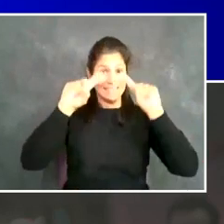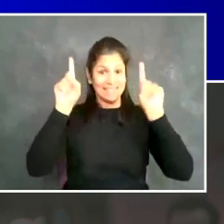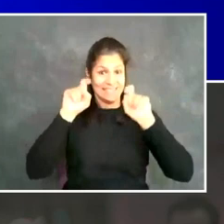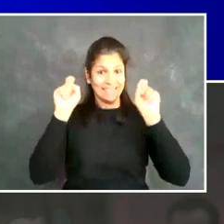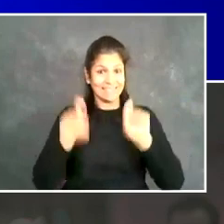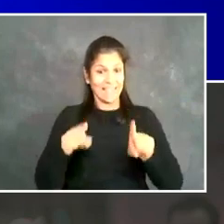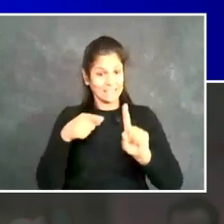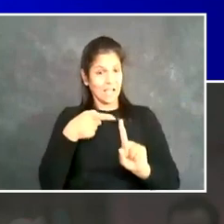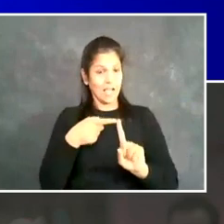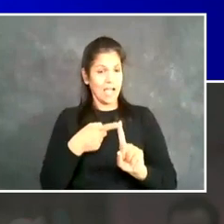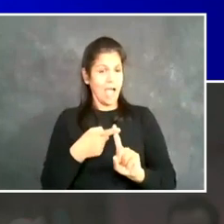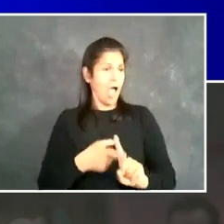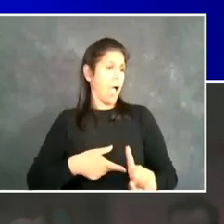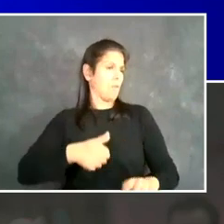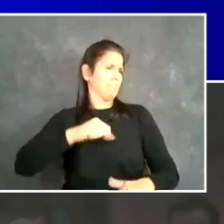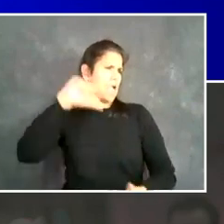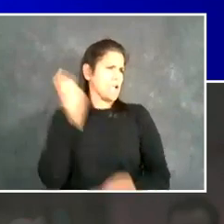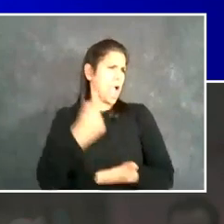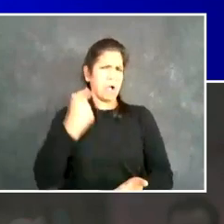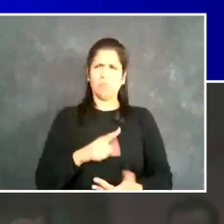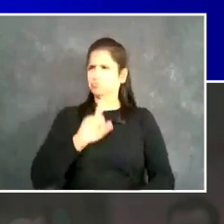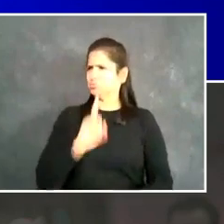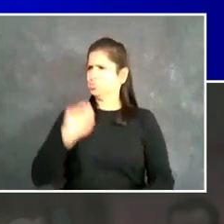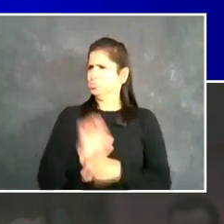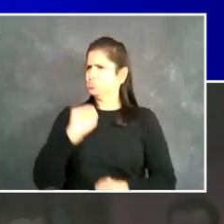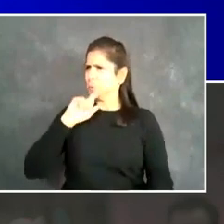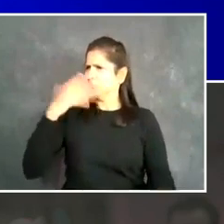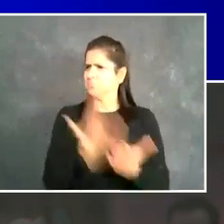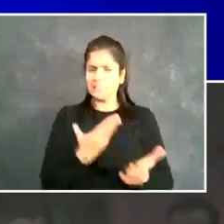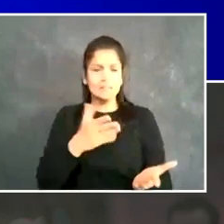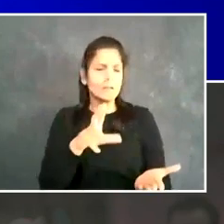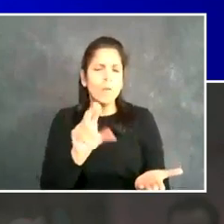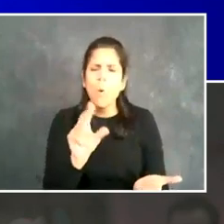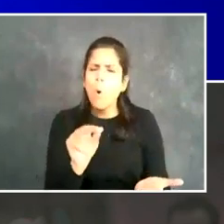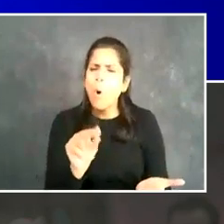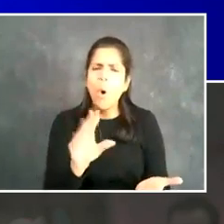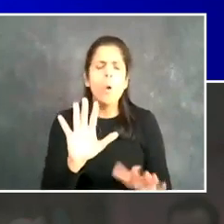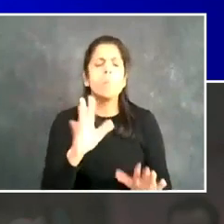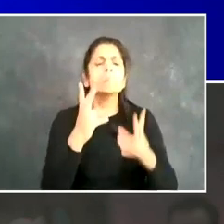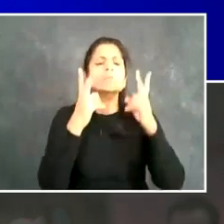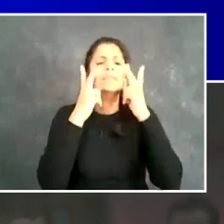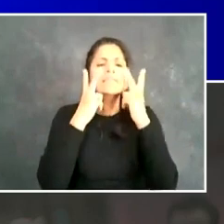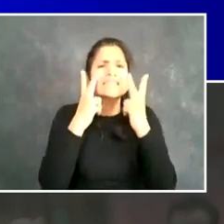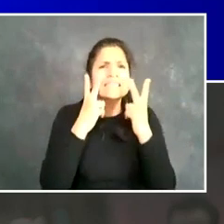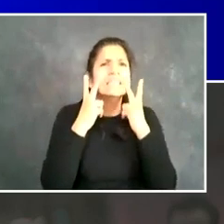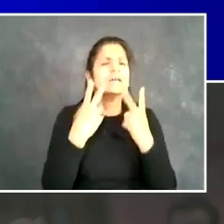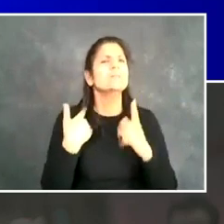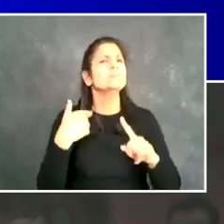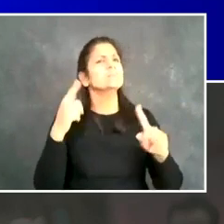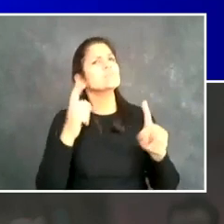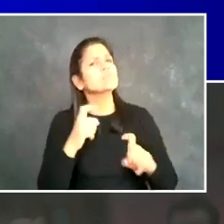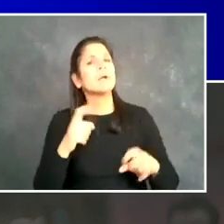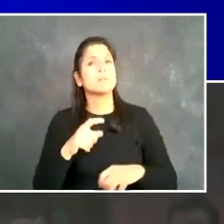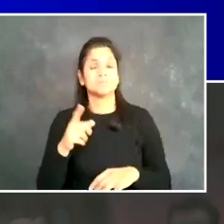UNDERSTAND FROM OUR HEALTHCARE LEADERSHIP AND FROM LISTENING TO DR. FAUCI AND OTHERS, IT DOES NOT TELL YOU IF YOU ARE